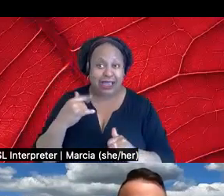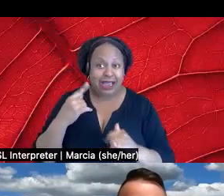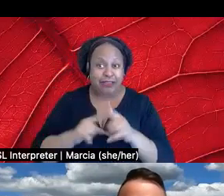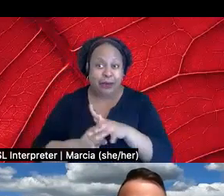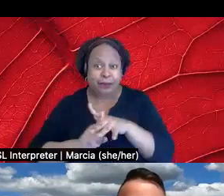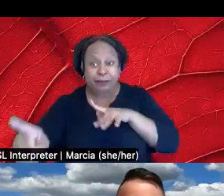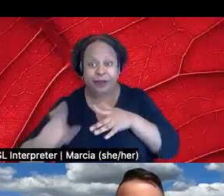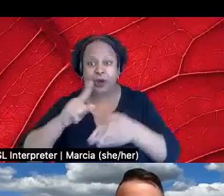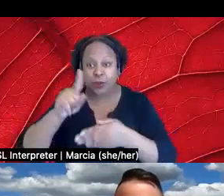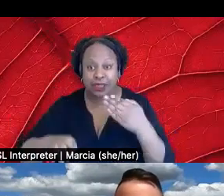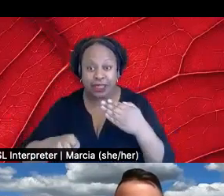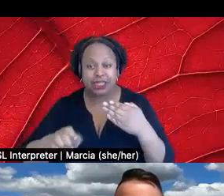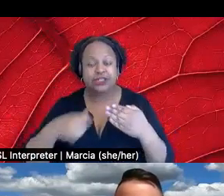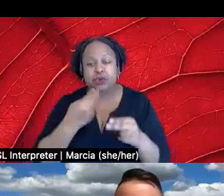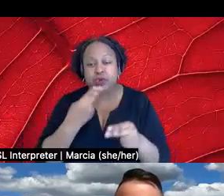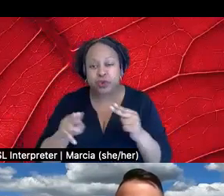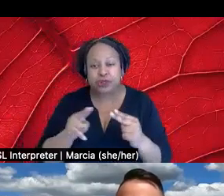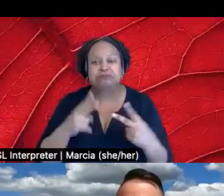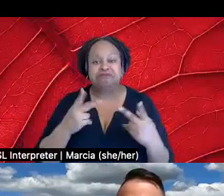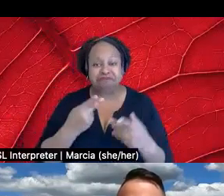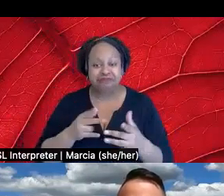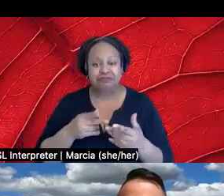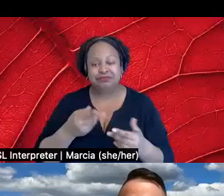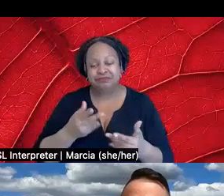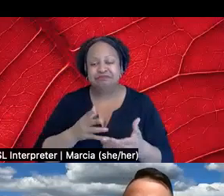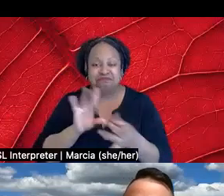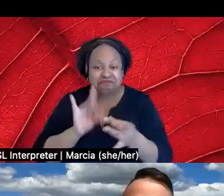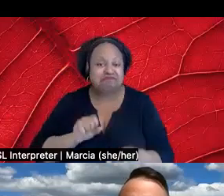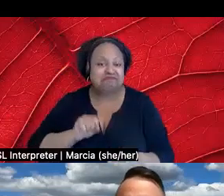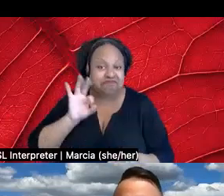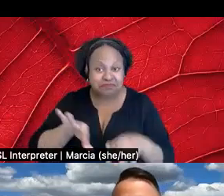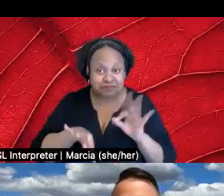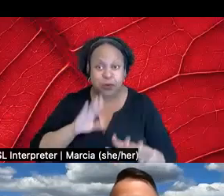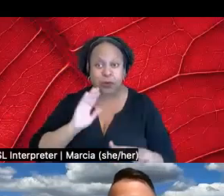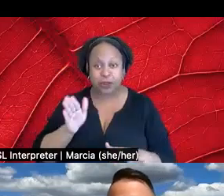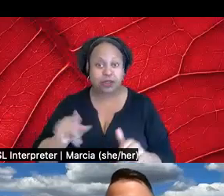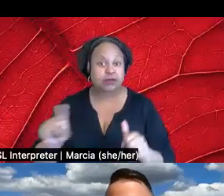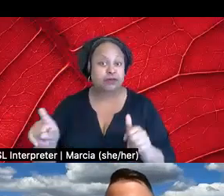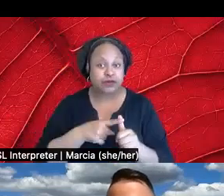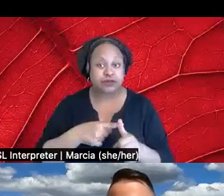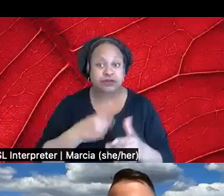So I will keep it short and brief. First of all, I wanted to thank all of you